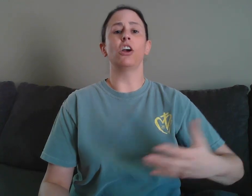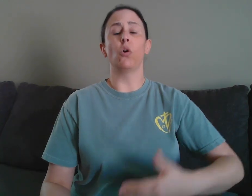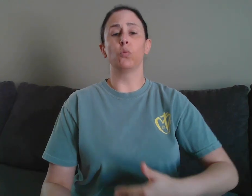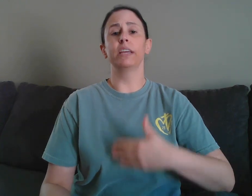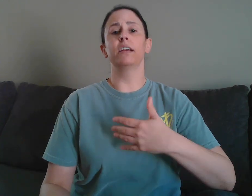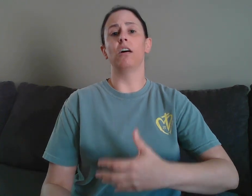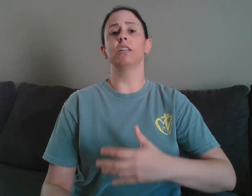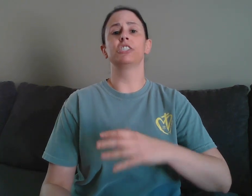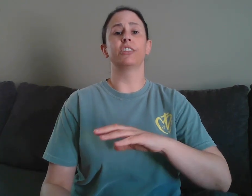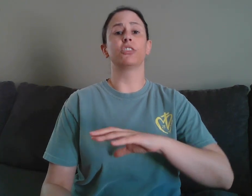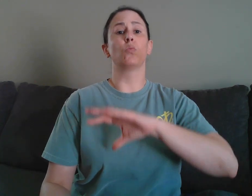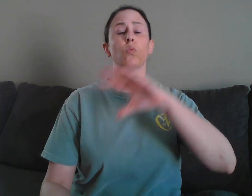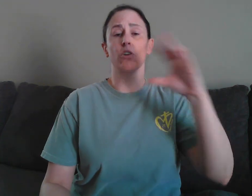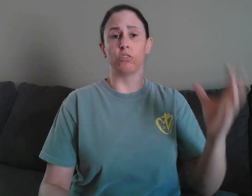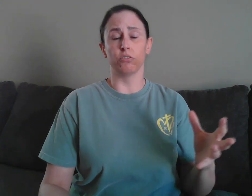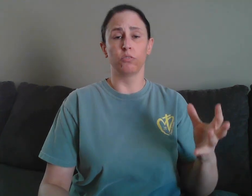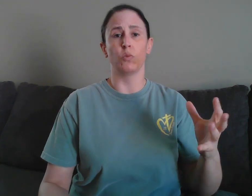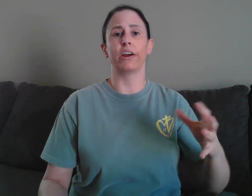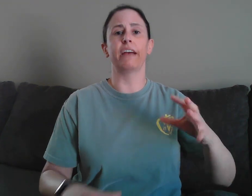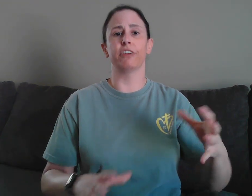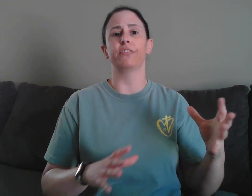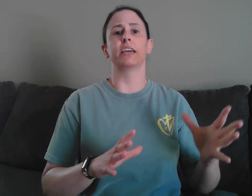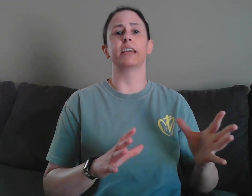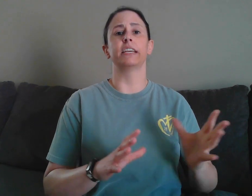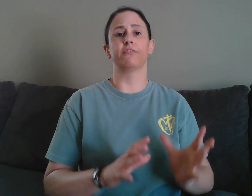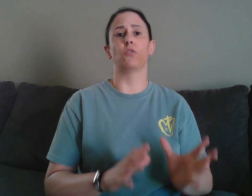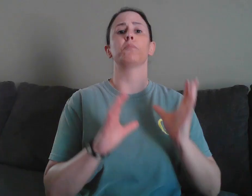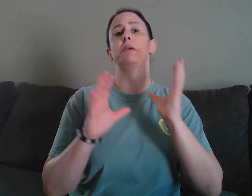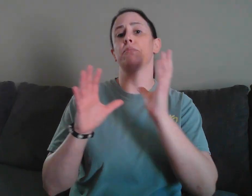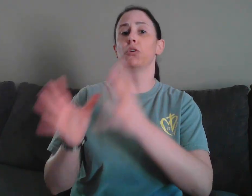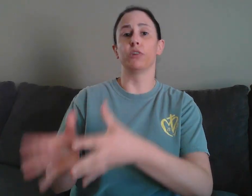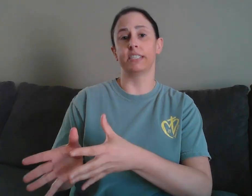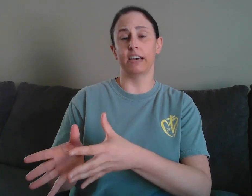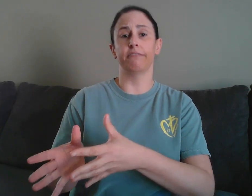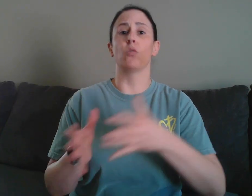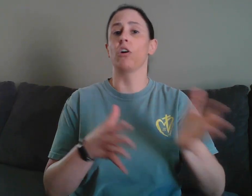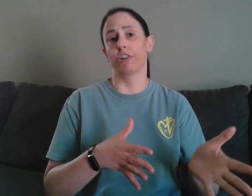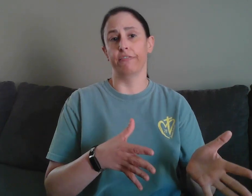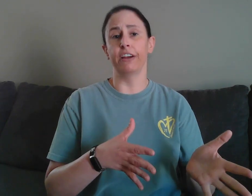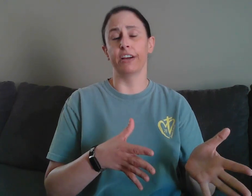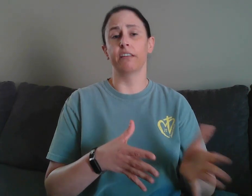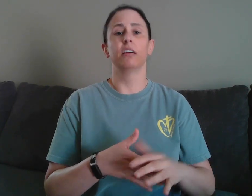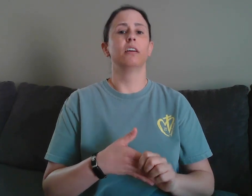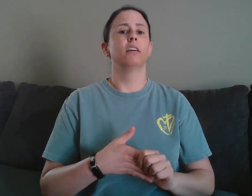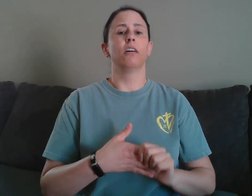the only college in the world where everything is for people who are deaf or heart of hearing.